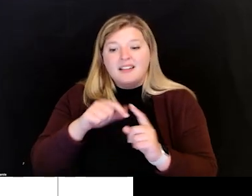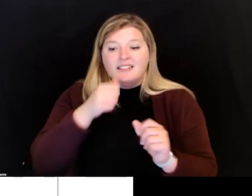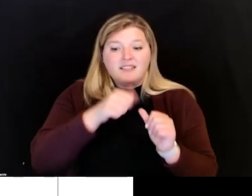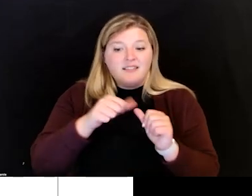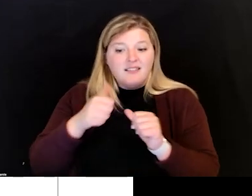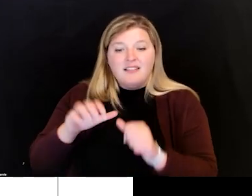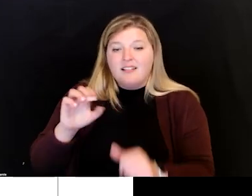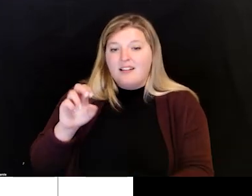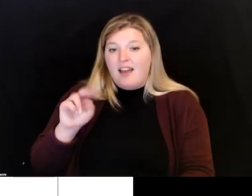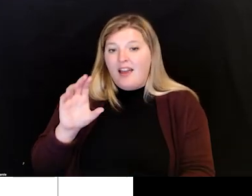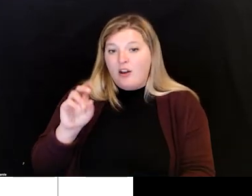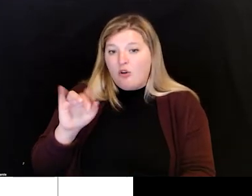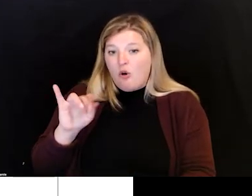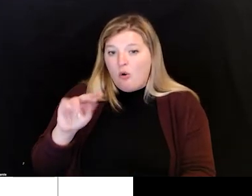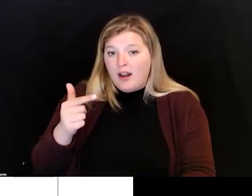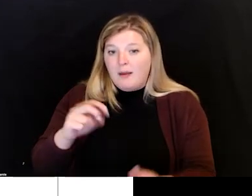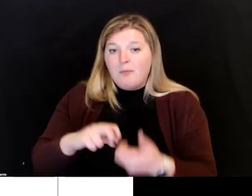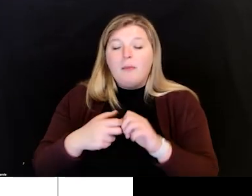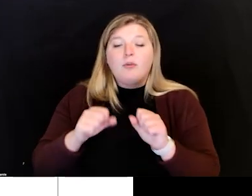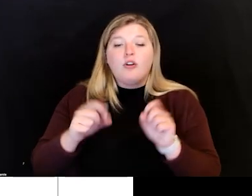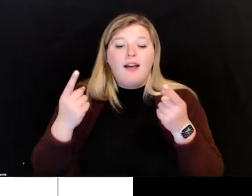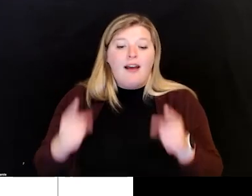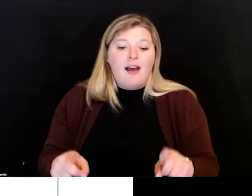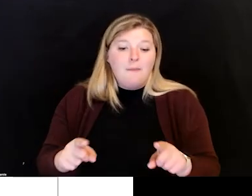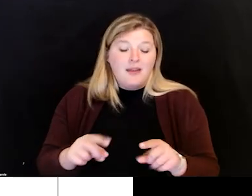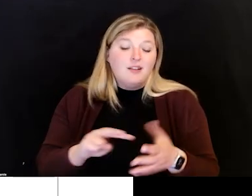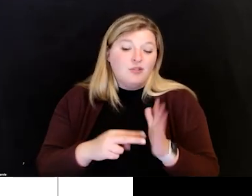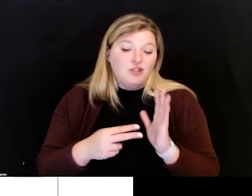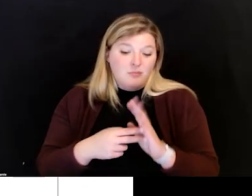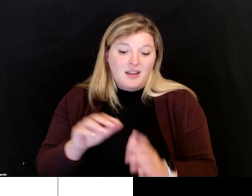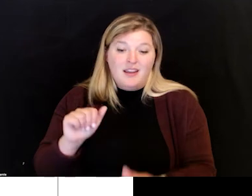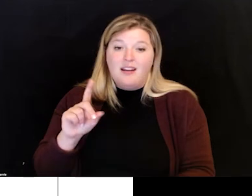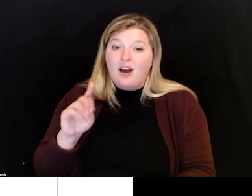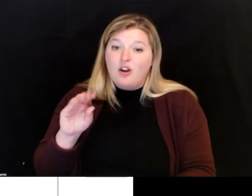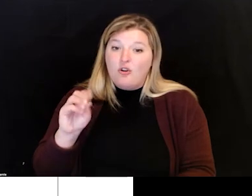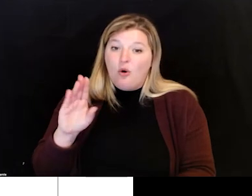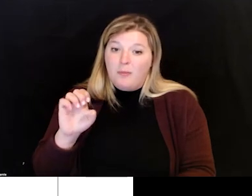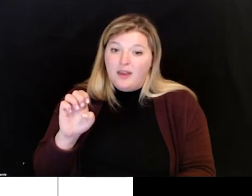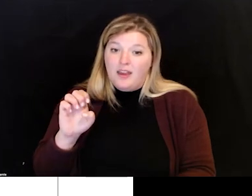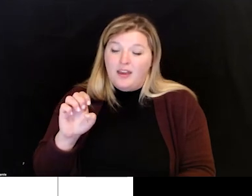to be flagged in Adobe Acrobat's Accessibility Checker.